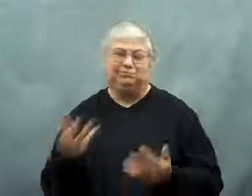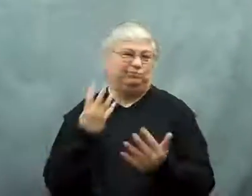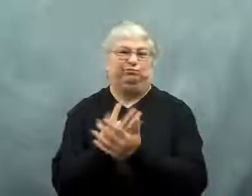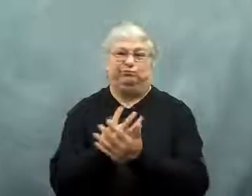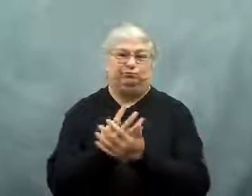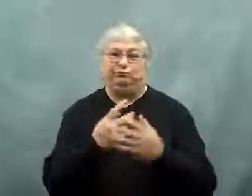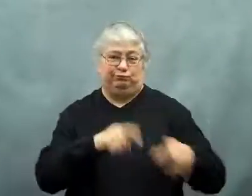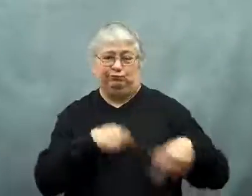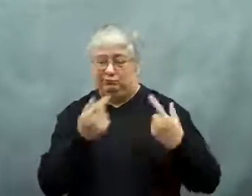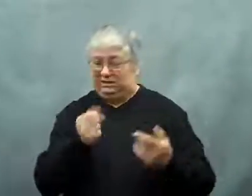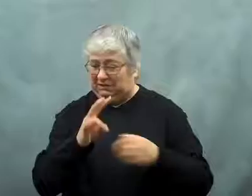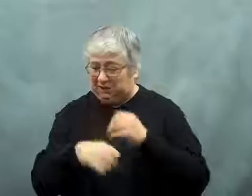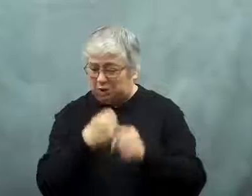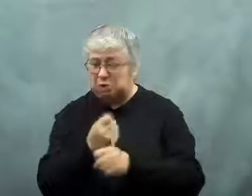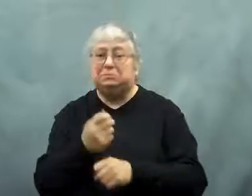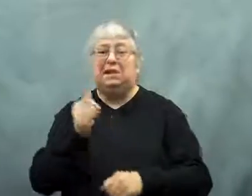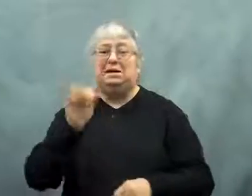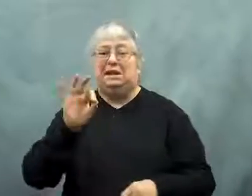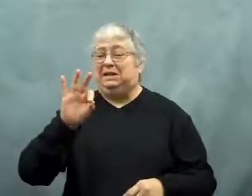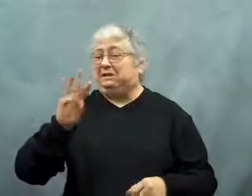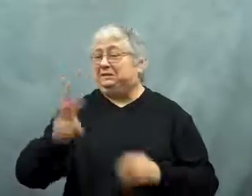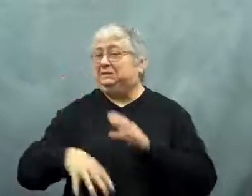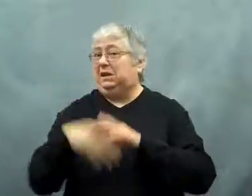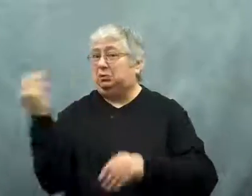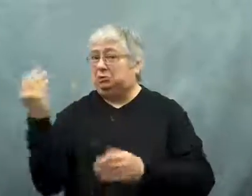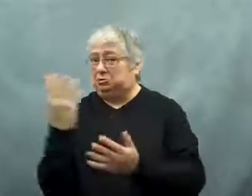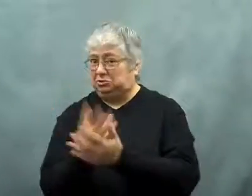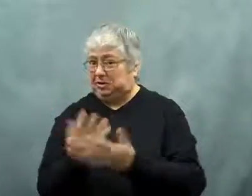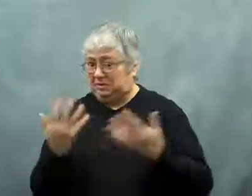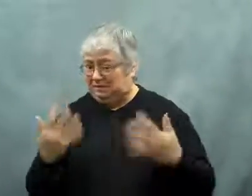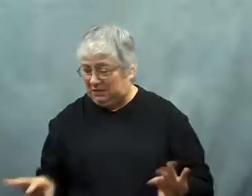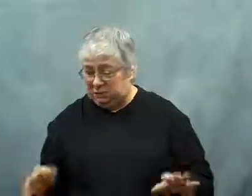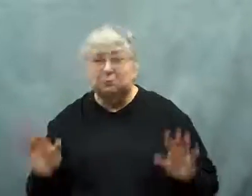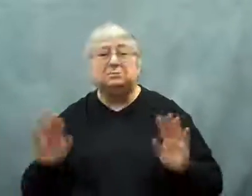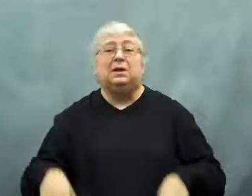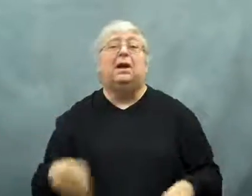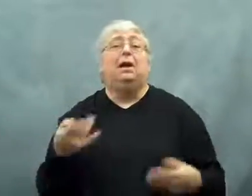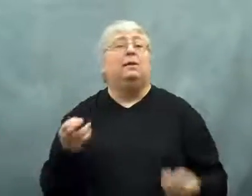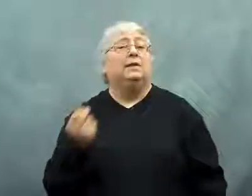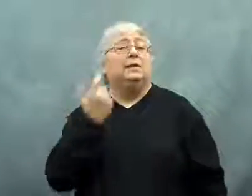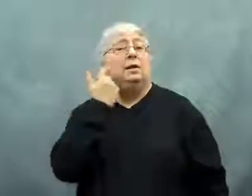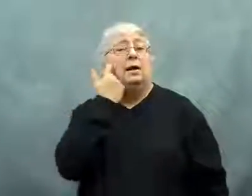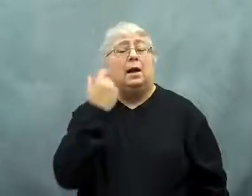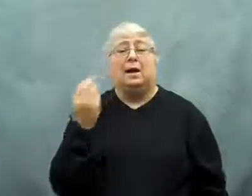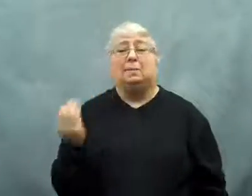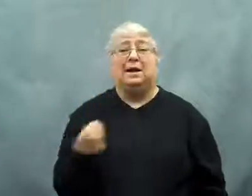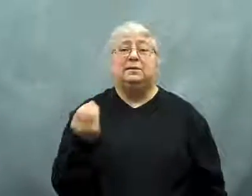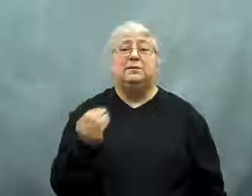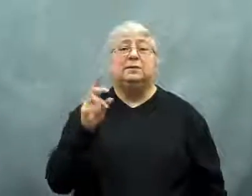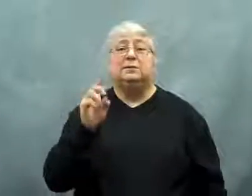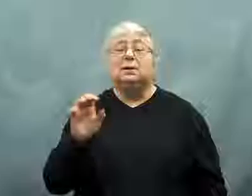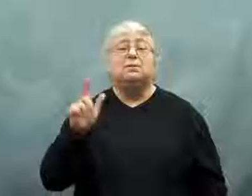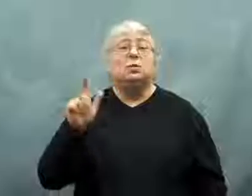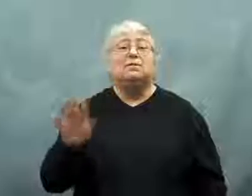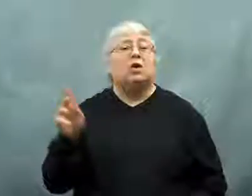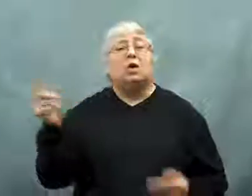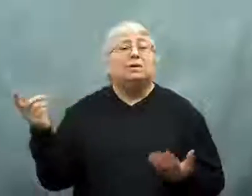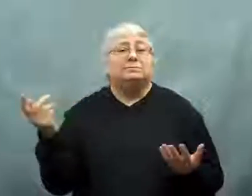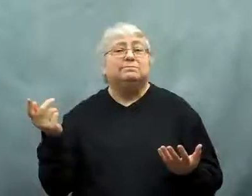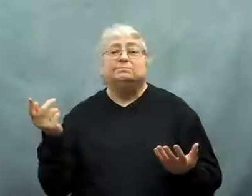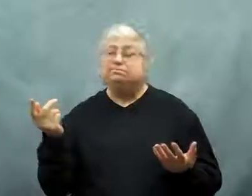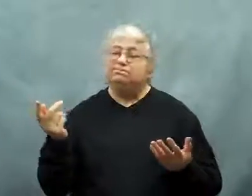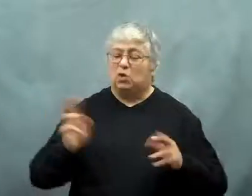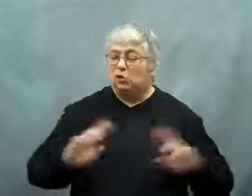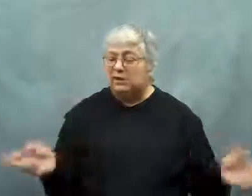After serving 17 years, he got out in 1996.